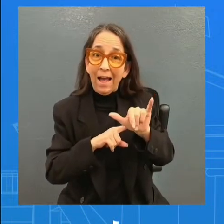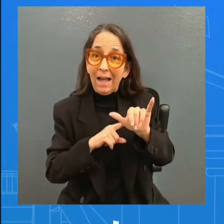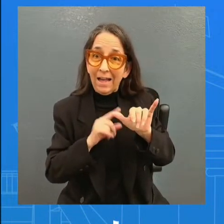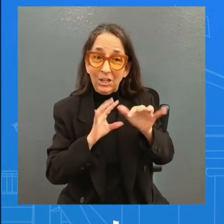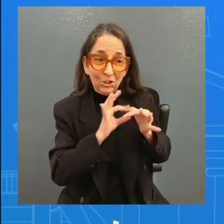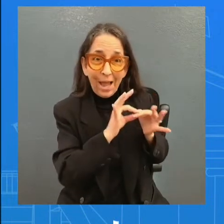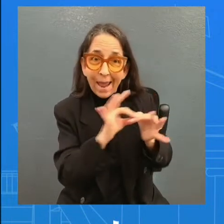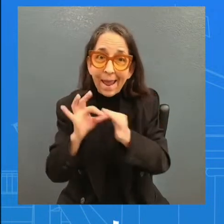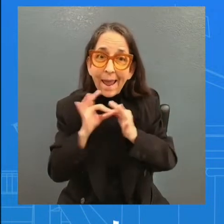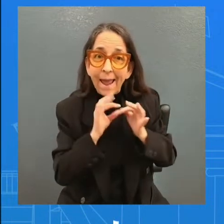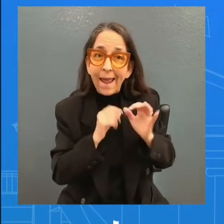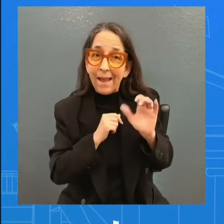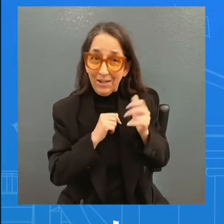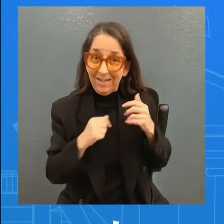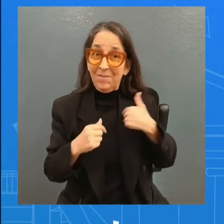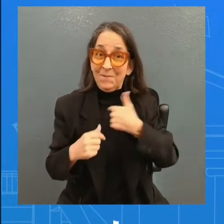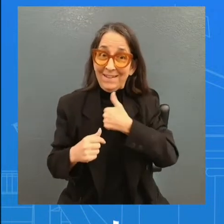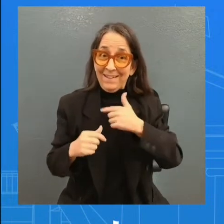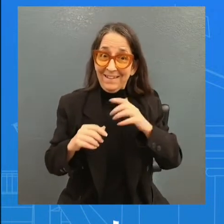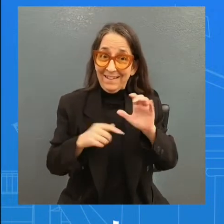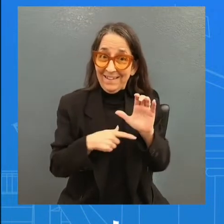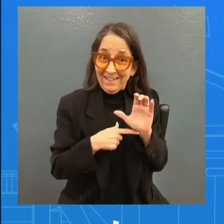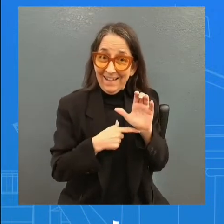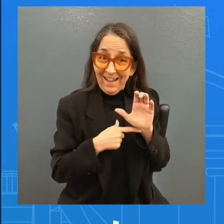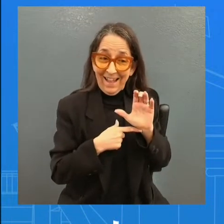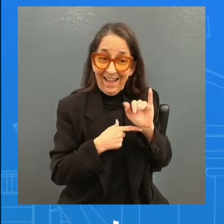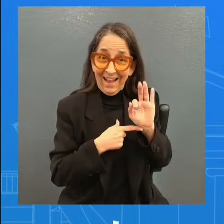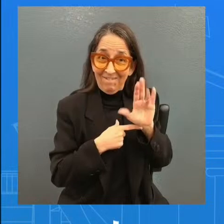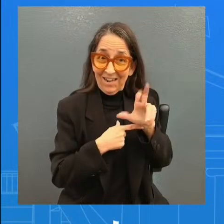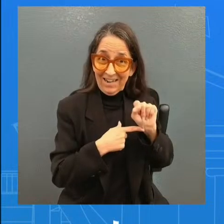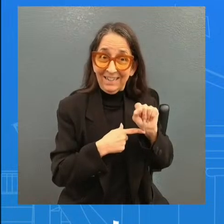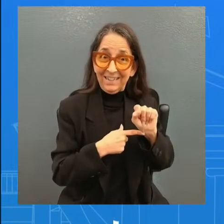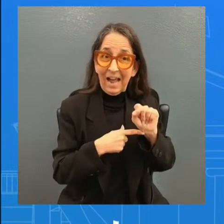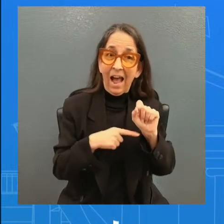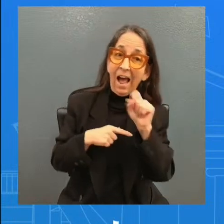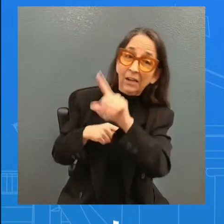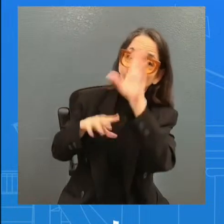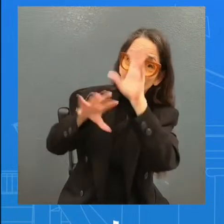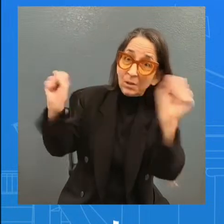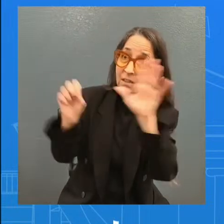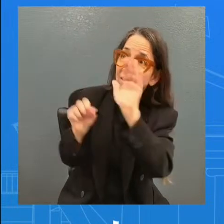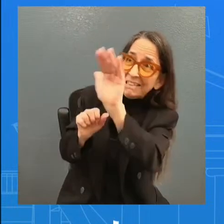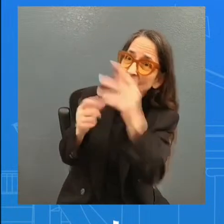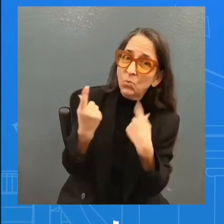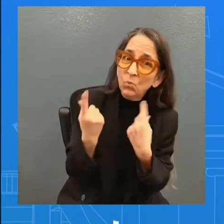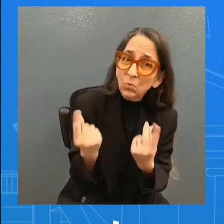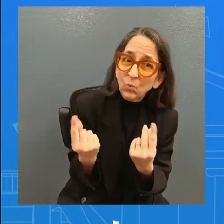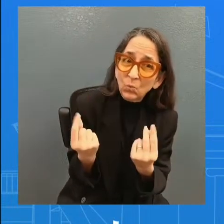So, the president took action to block the deal to U.S. Steel remains -- so U.S.